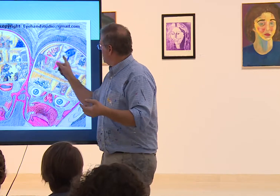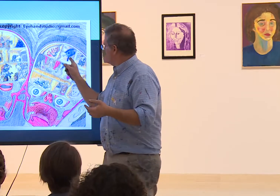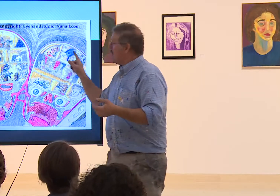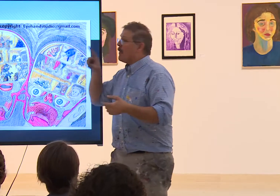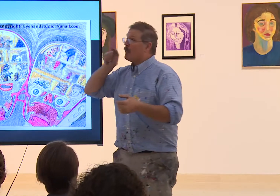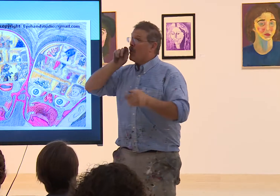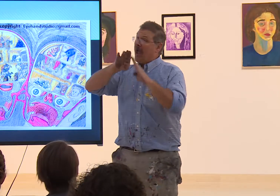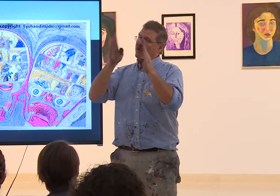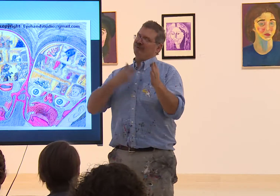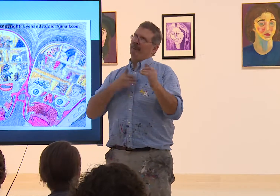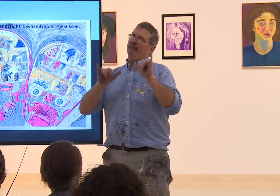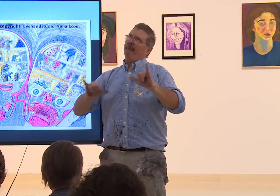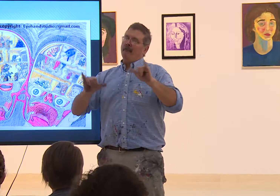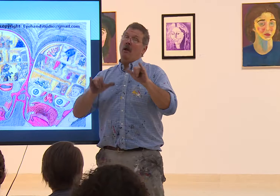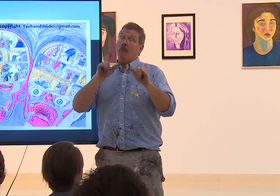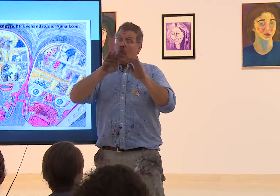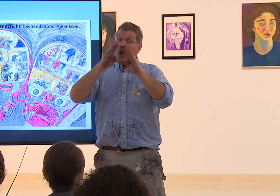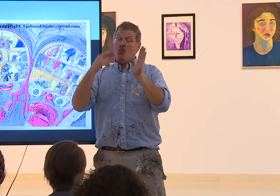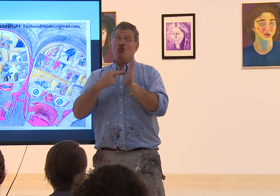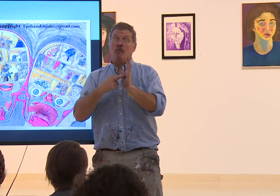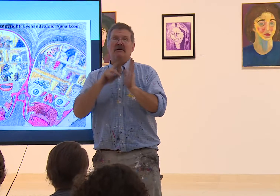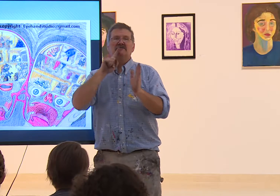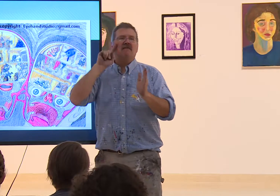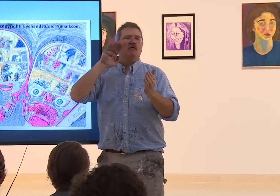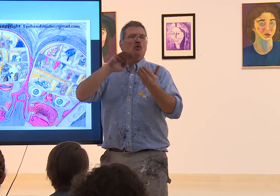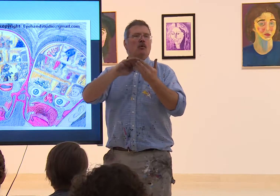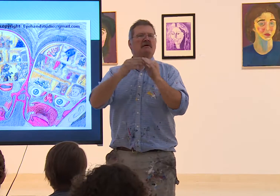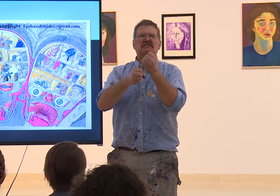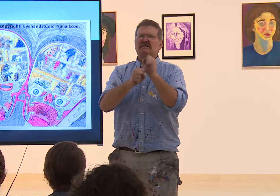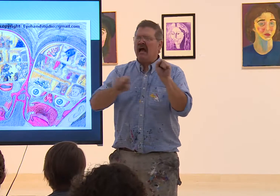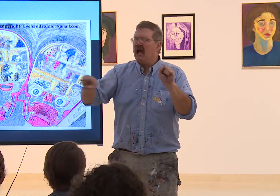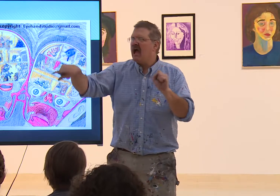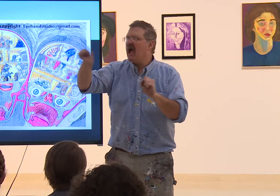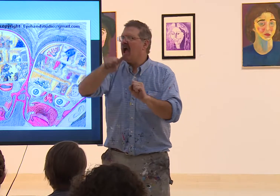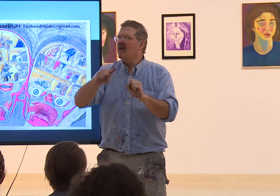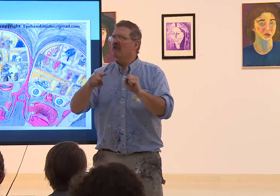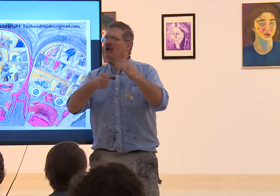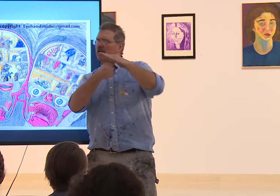the 12 people who have died due to cochlear implantation.